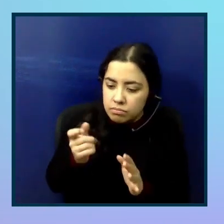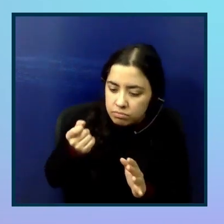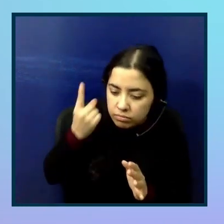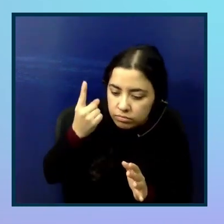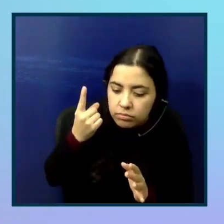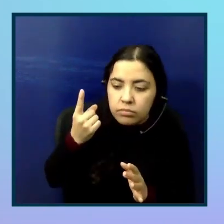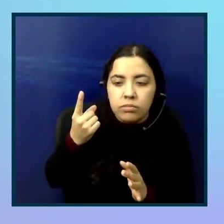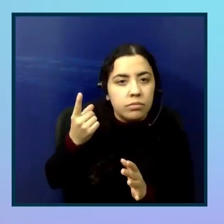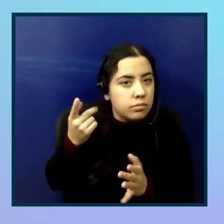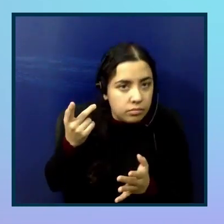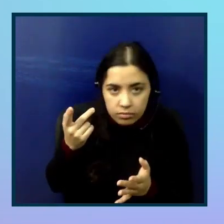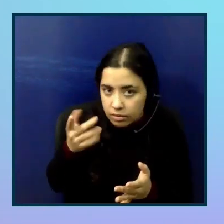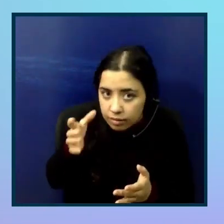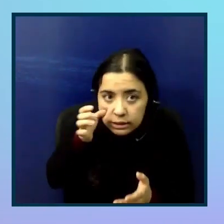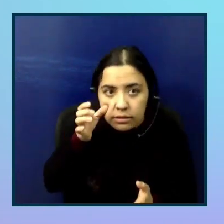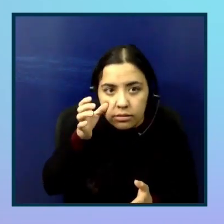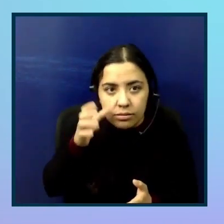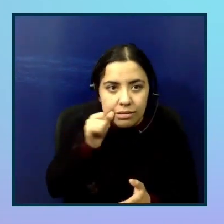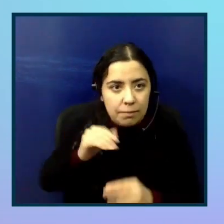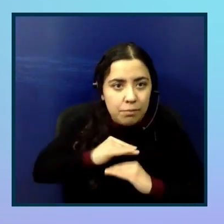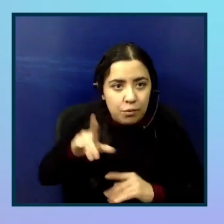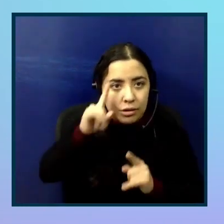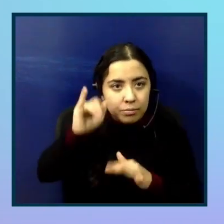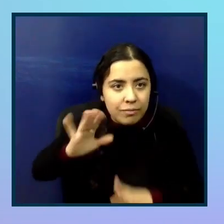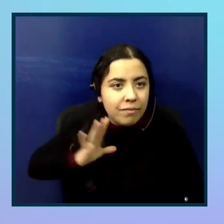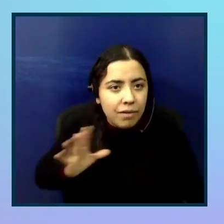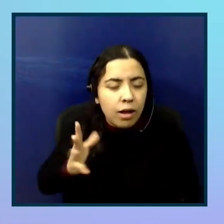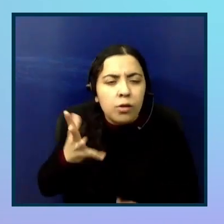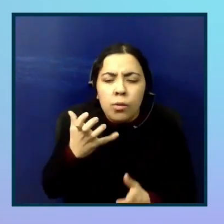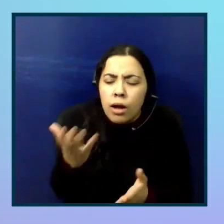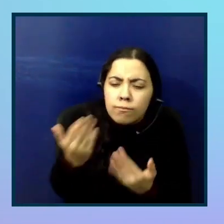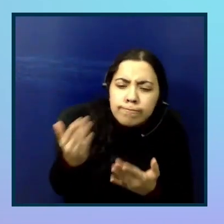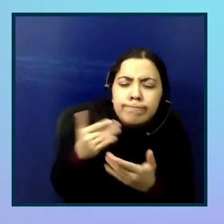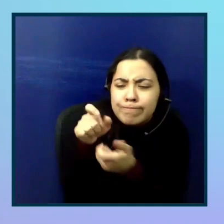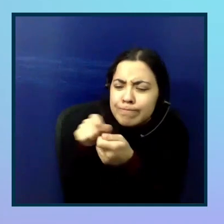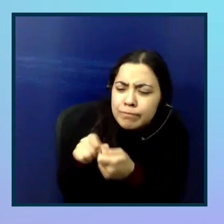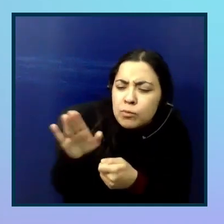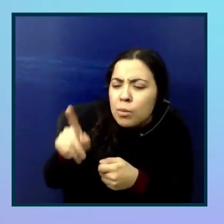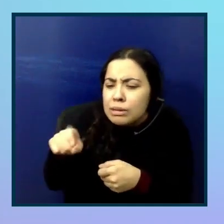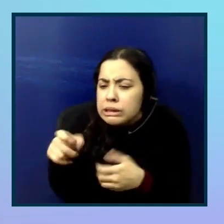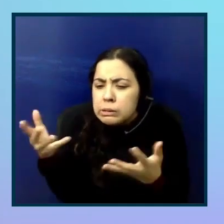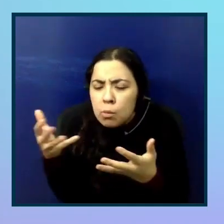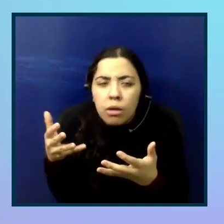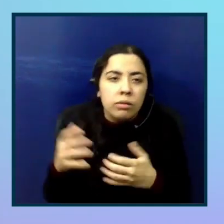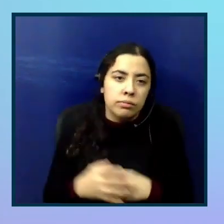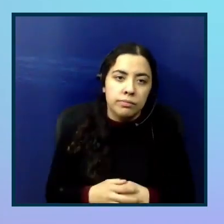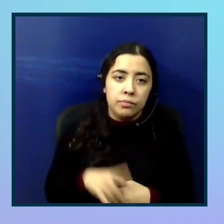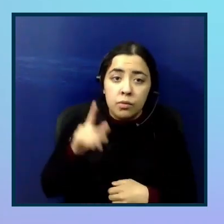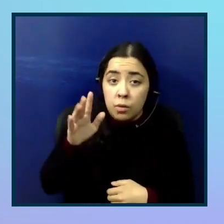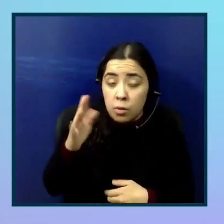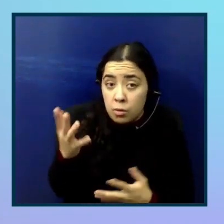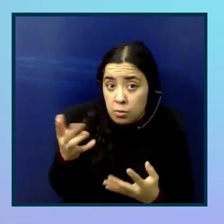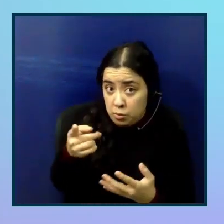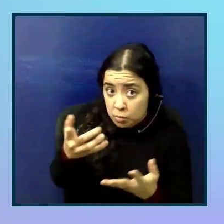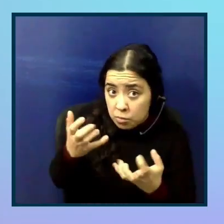their expectations, but you would wanna know some specifics. You wanna know what their needs are. You wanna find a large group of those people's needs,